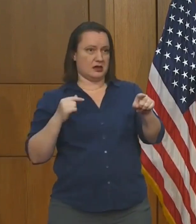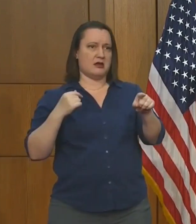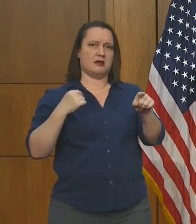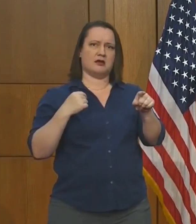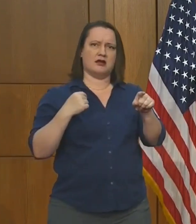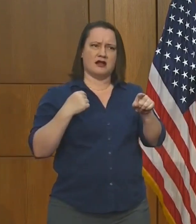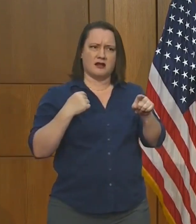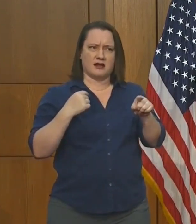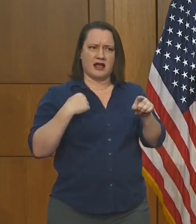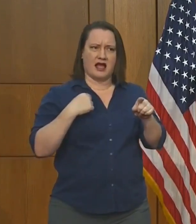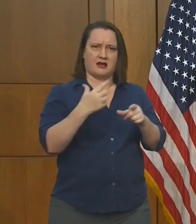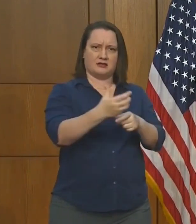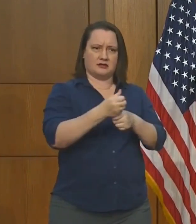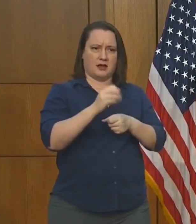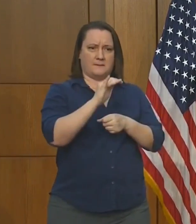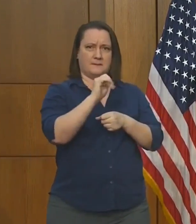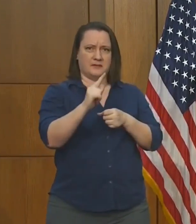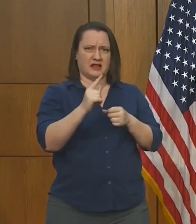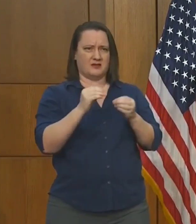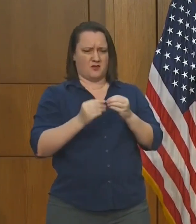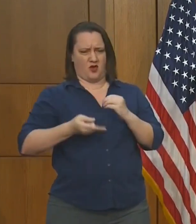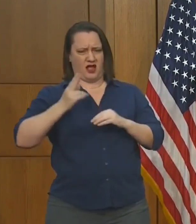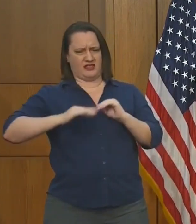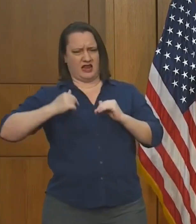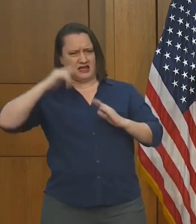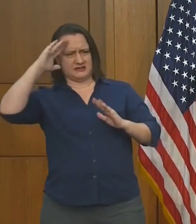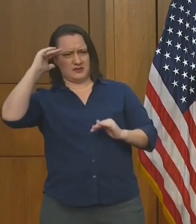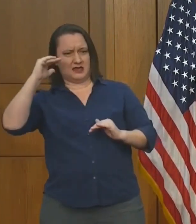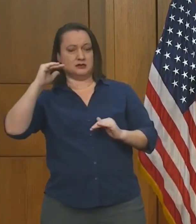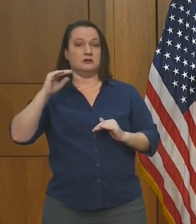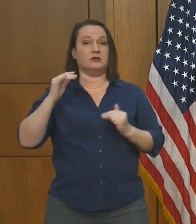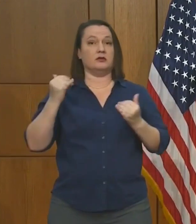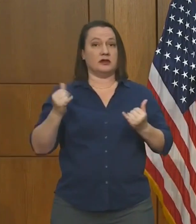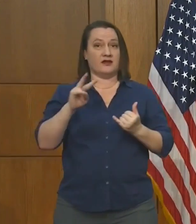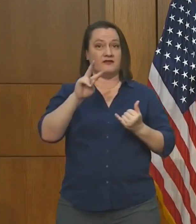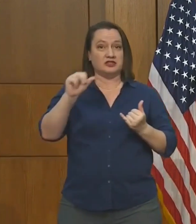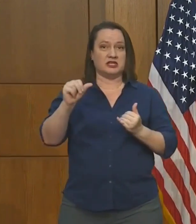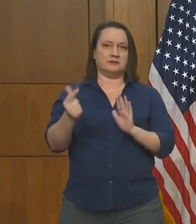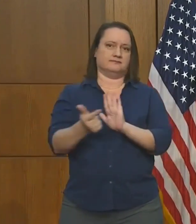SEE A PROVIDER WHO MAY NOT BE IN YOUR CURRENT NETWORK AND YOU GET A BILL THERE IS A LOT